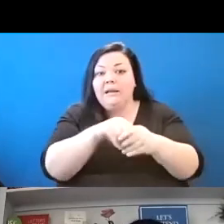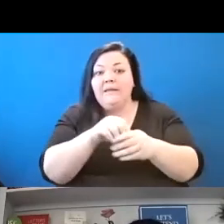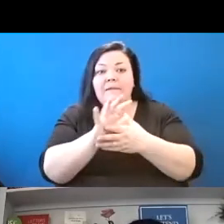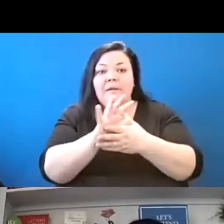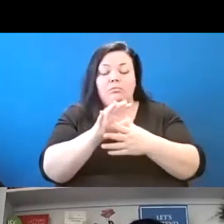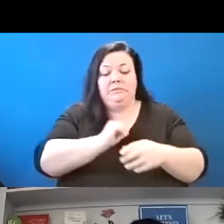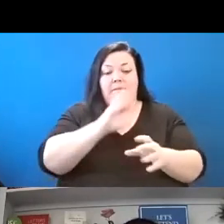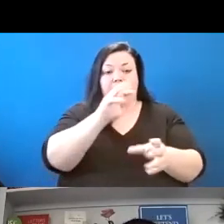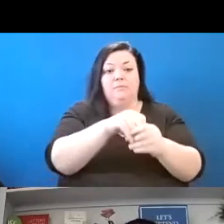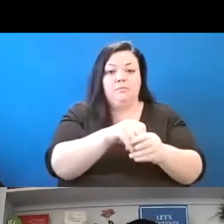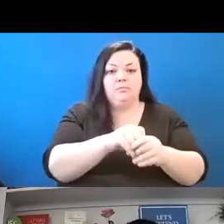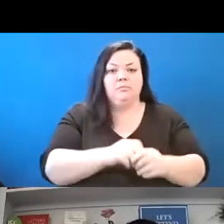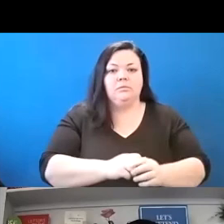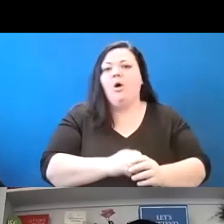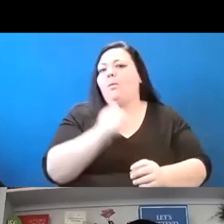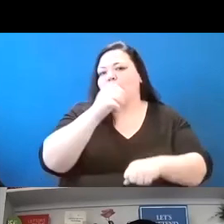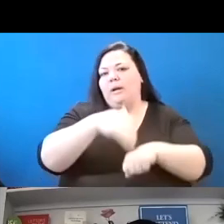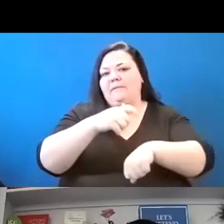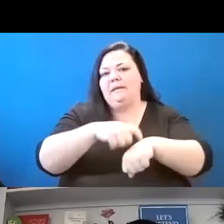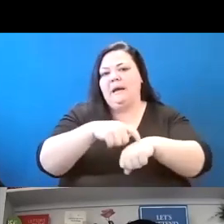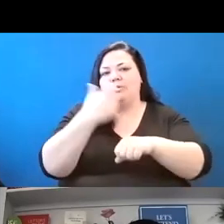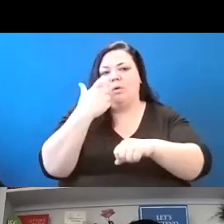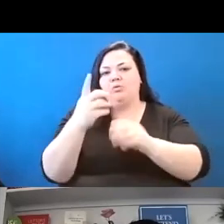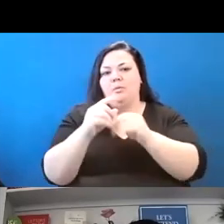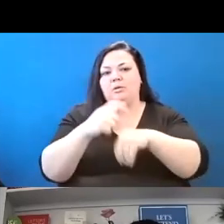so oh you know what we don't have time to watch it one more time i apologize didn't realize the